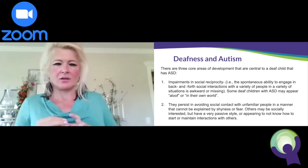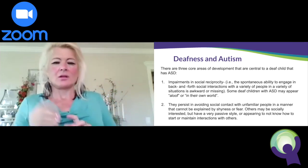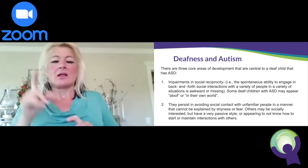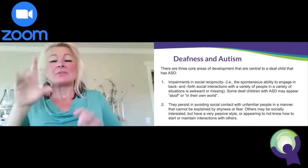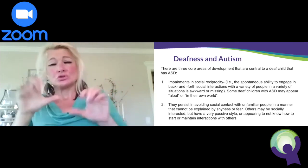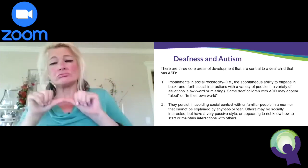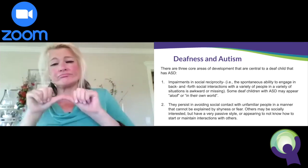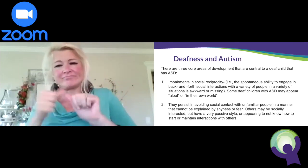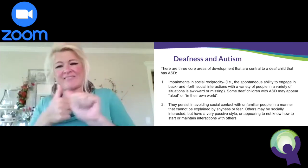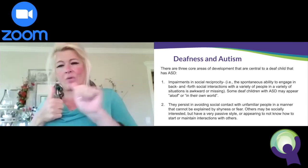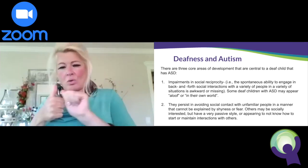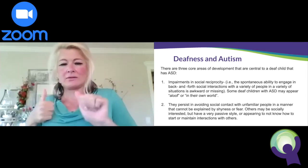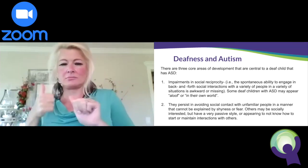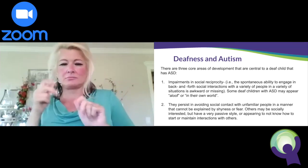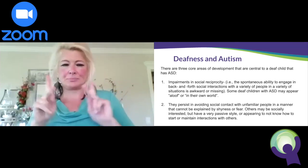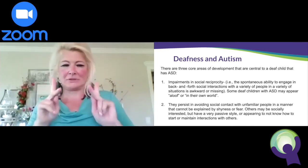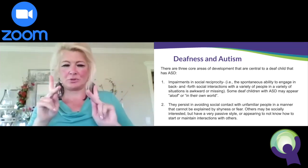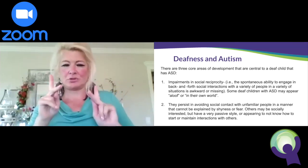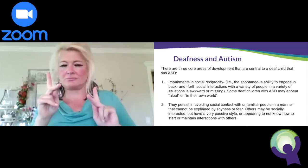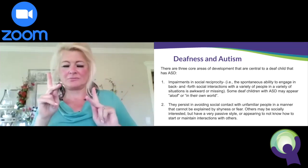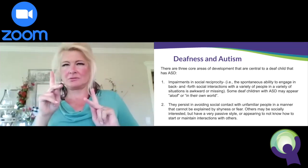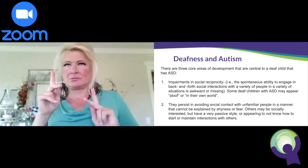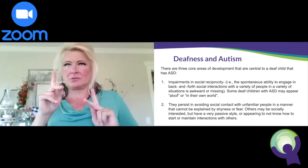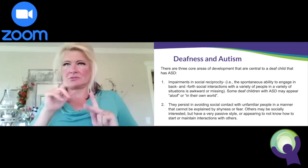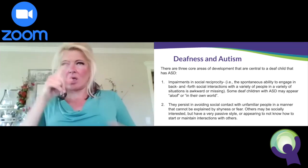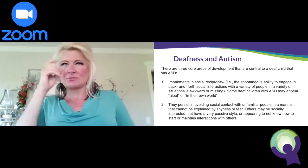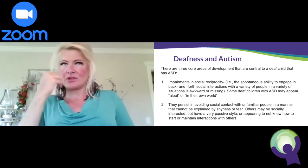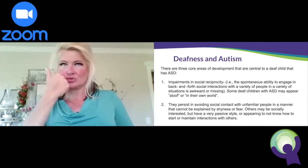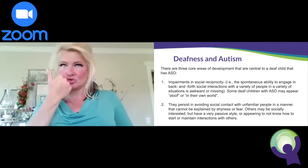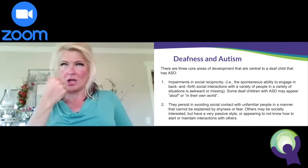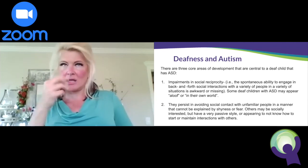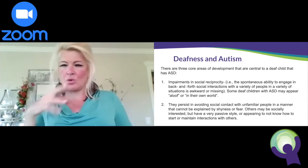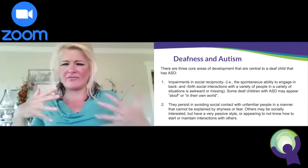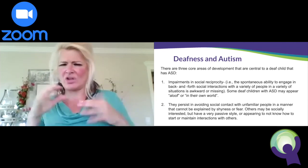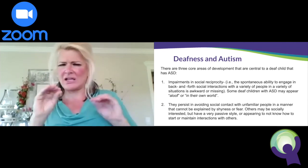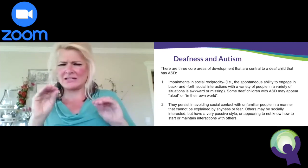how to interact. and so even if they're avoiding people